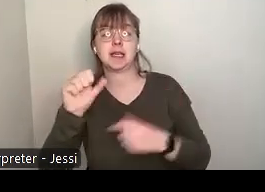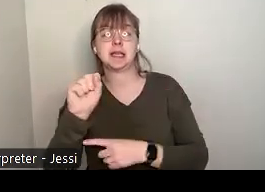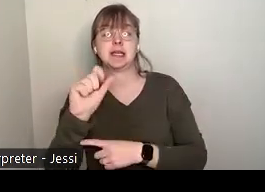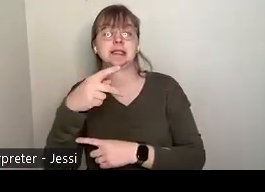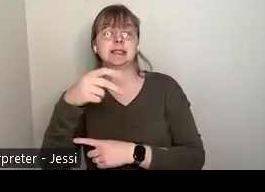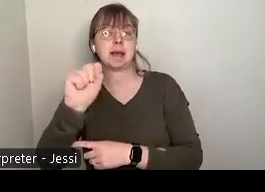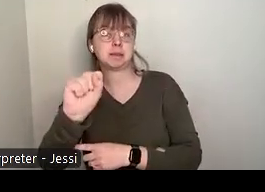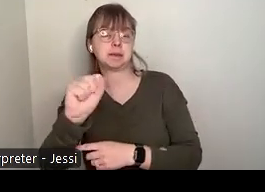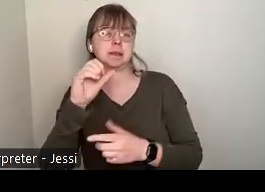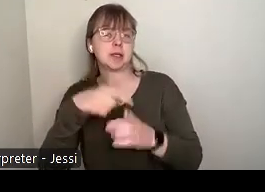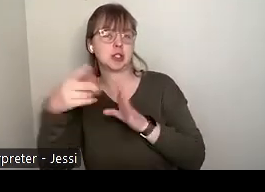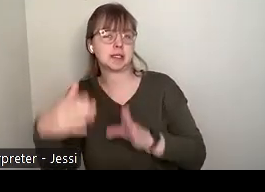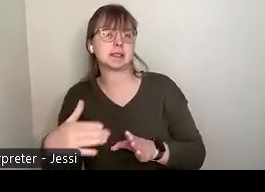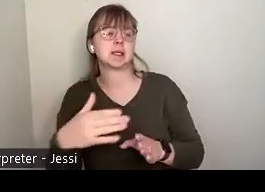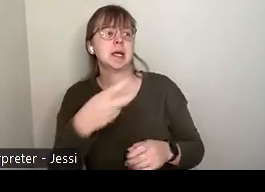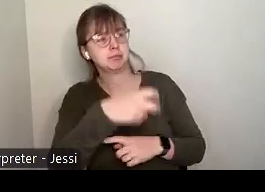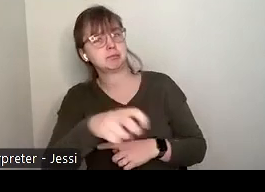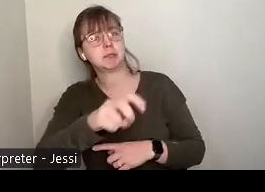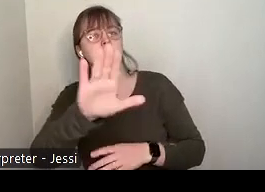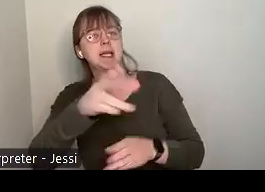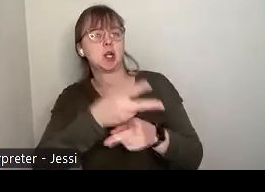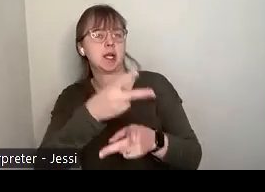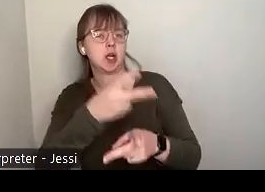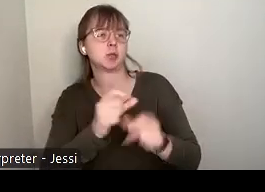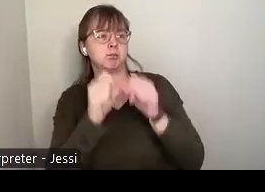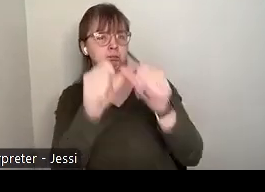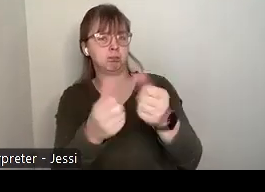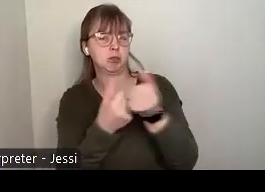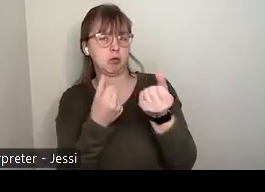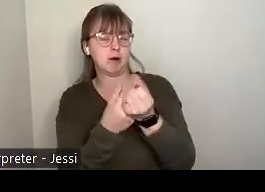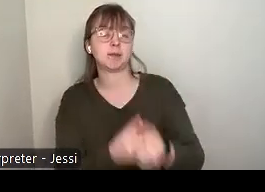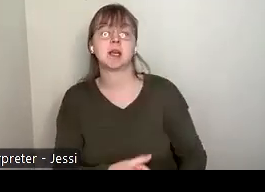um and so the healthy sub specialist is able to meet with them at their six-month well child visit